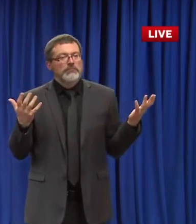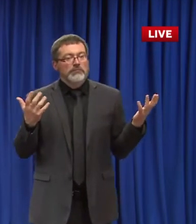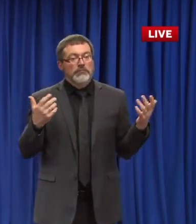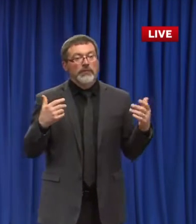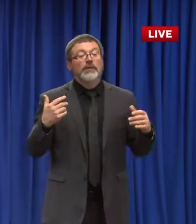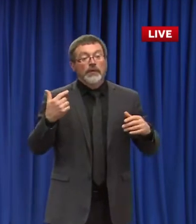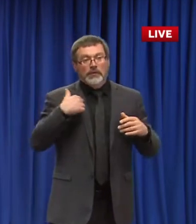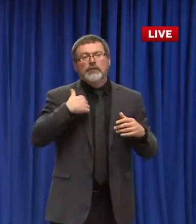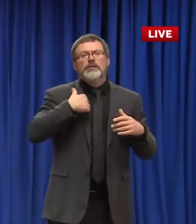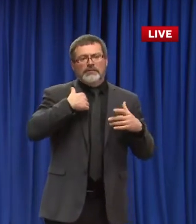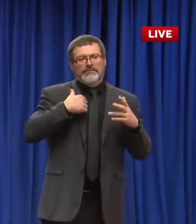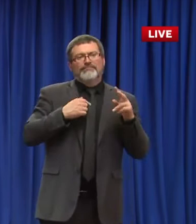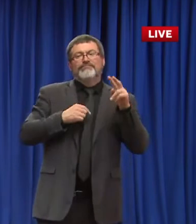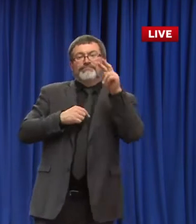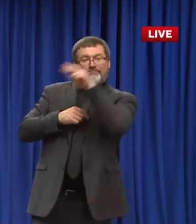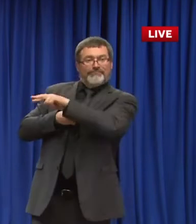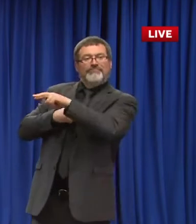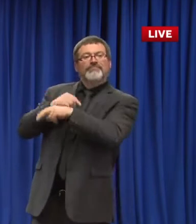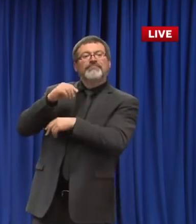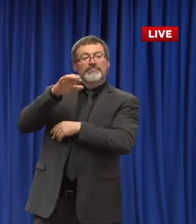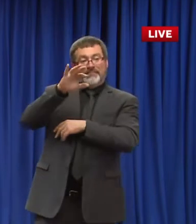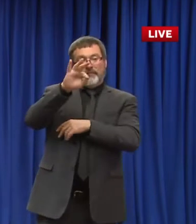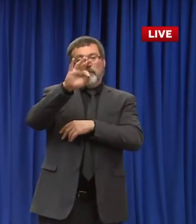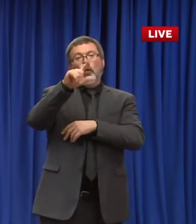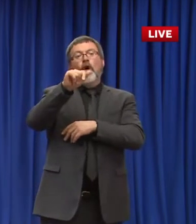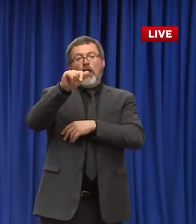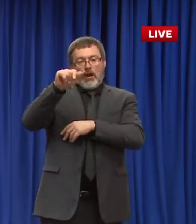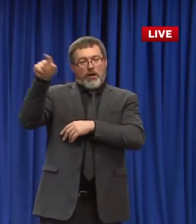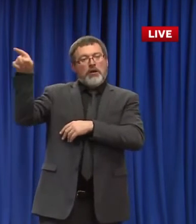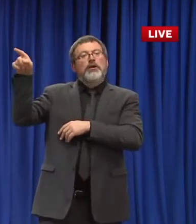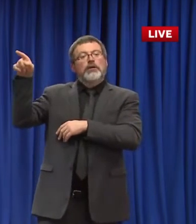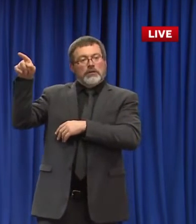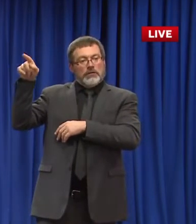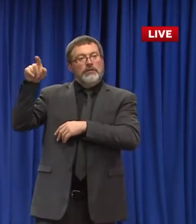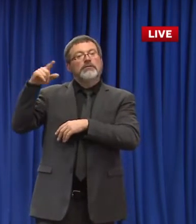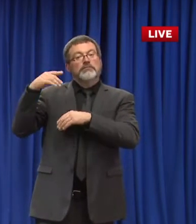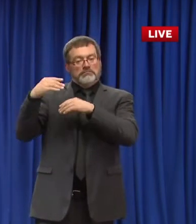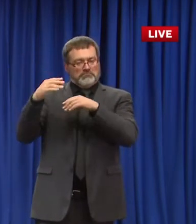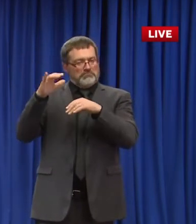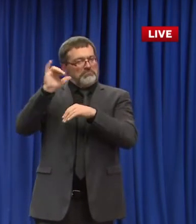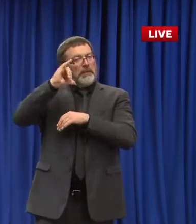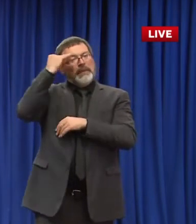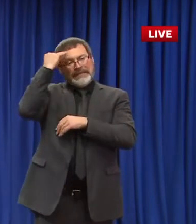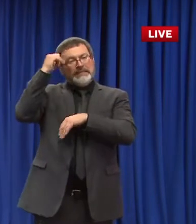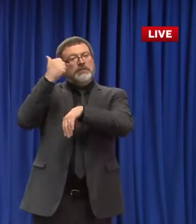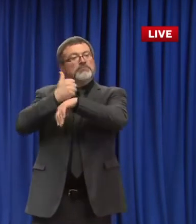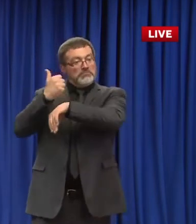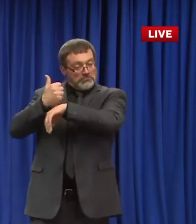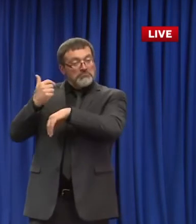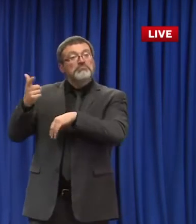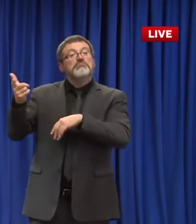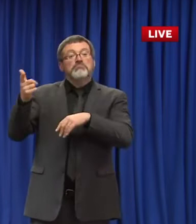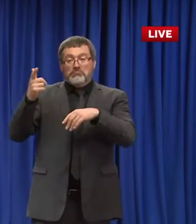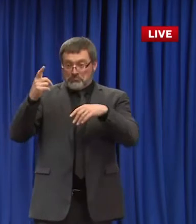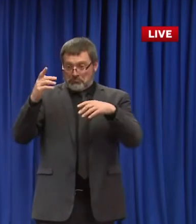WELL, I’VE SEEN SOME PHOTOS SOME PHOTOS OF STUFF IN FLORIDA WHERE THEY WERE DOING A SIMILAR MODEL EARLY ON AND THERE WERE A LOT OF PEOPLE ON THE BEACH, BUT VERY RARELY WHERE PEOPLE RIGHT NEXT